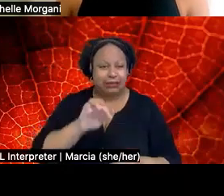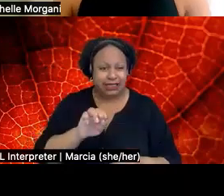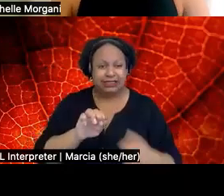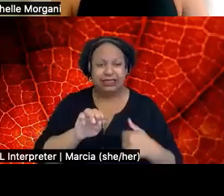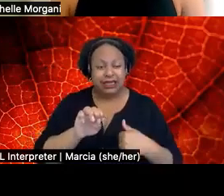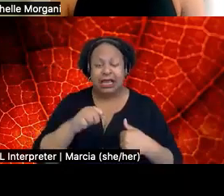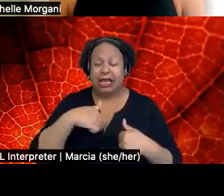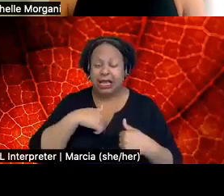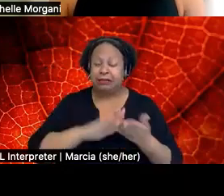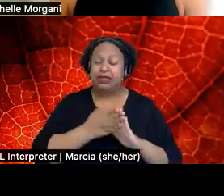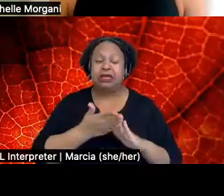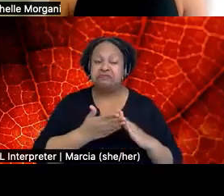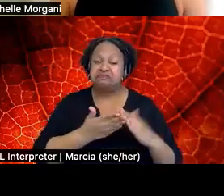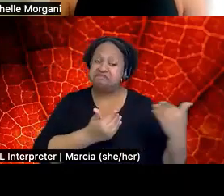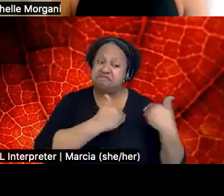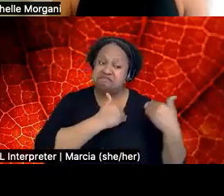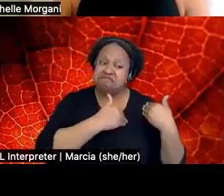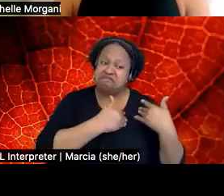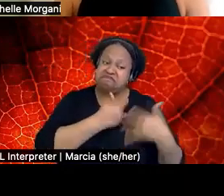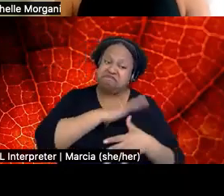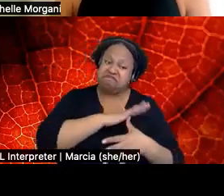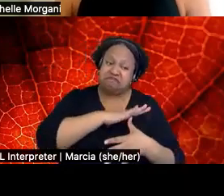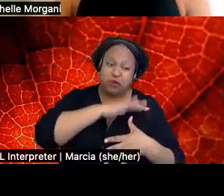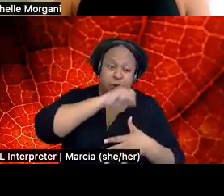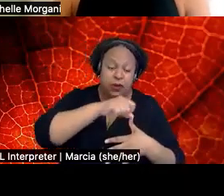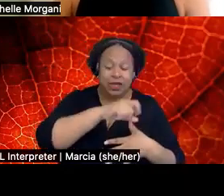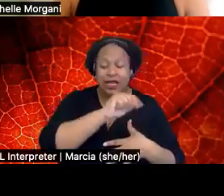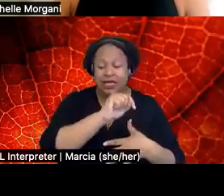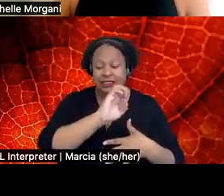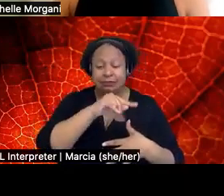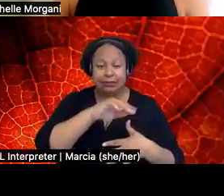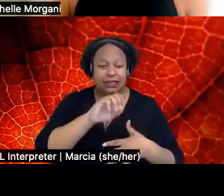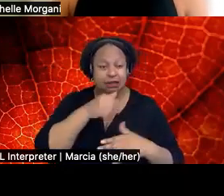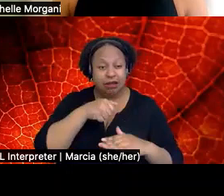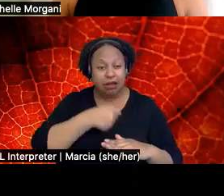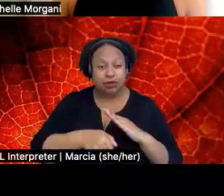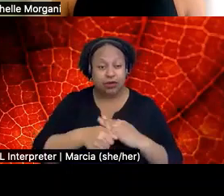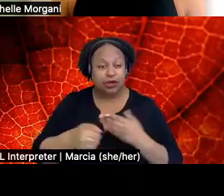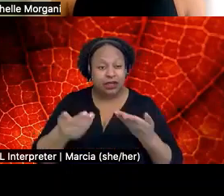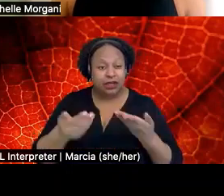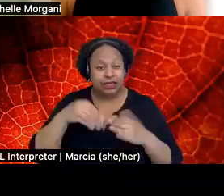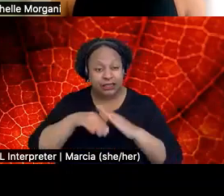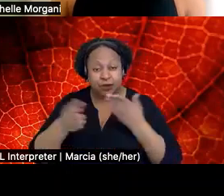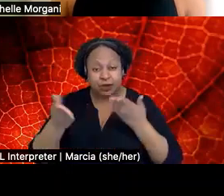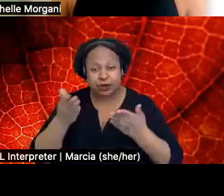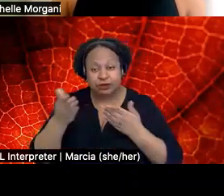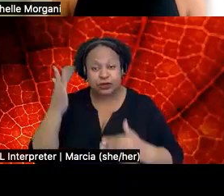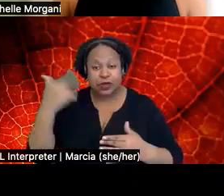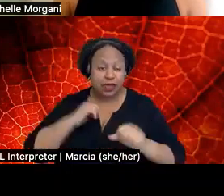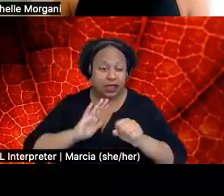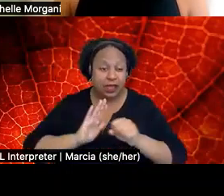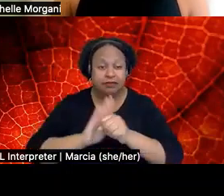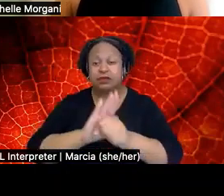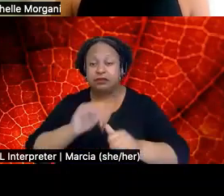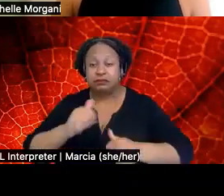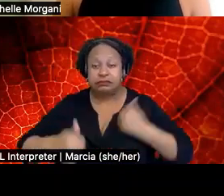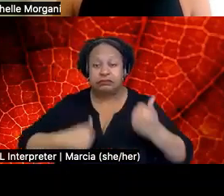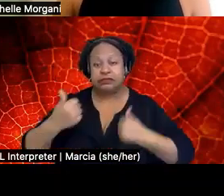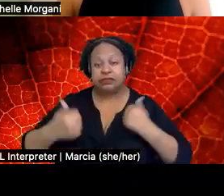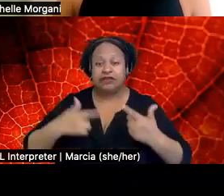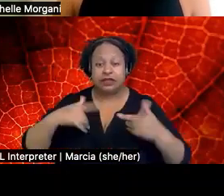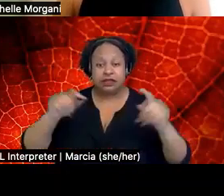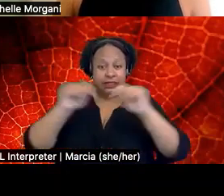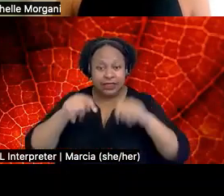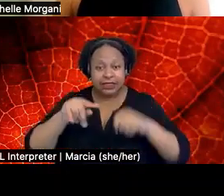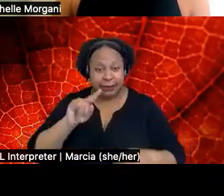because at some point I advocated for templates as being a useful accommodation